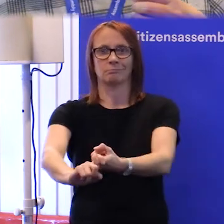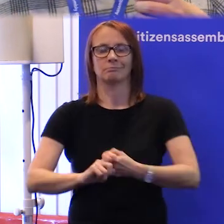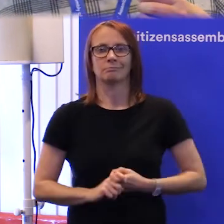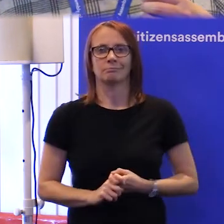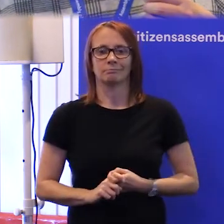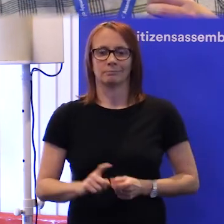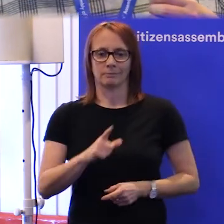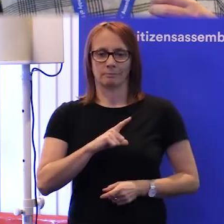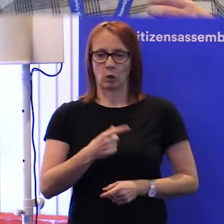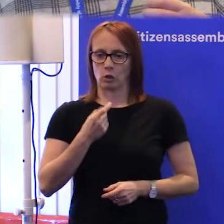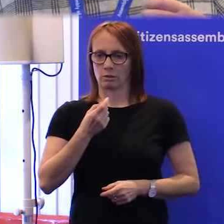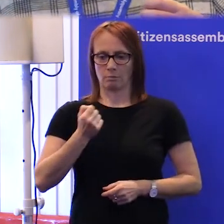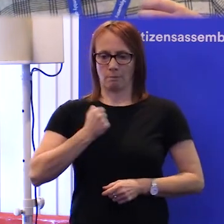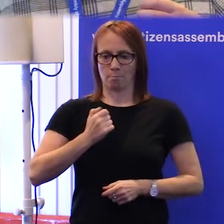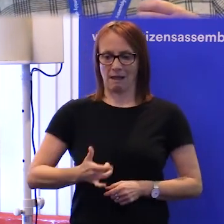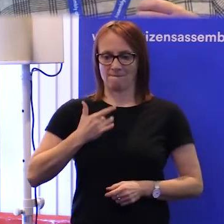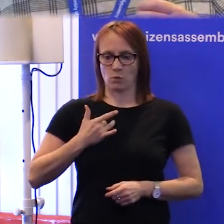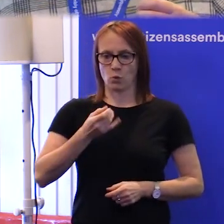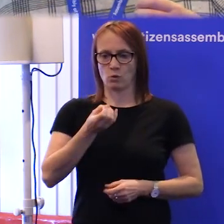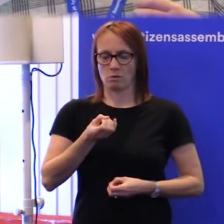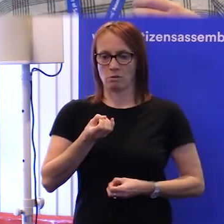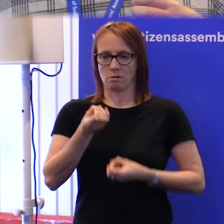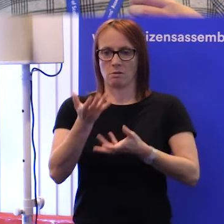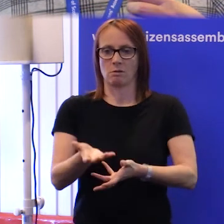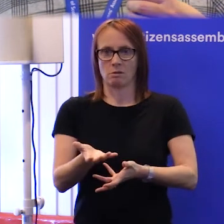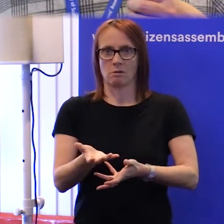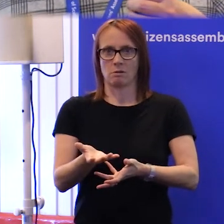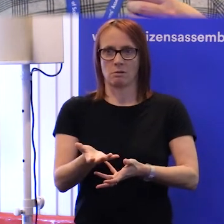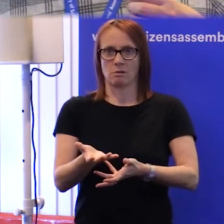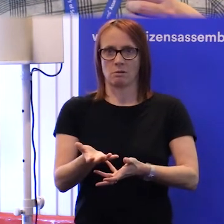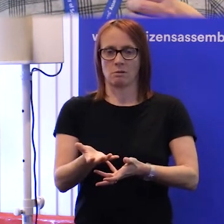put the view out there that this is what I think about something it's hard to